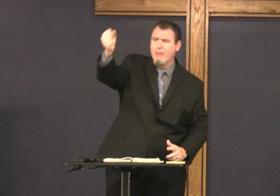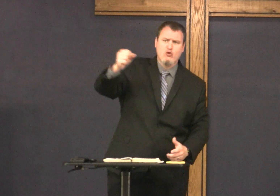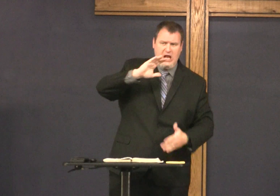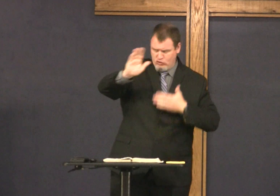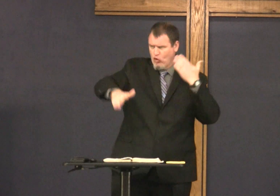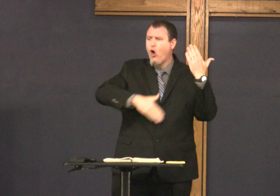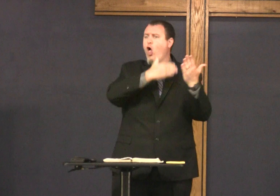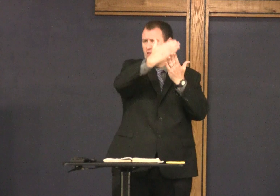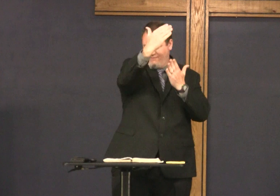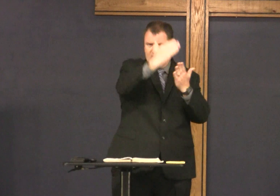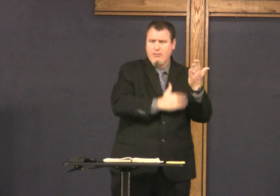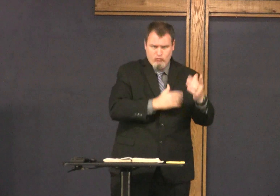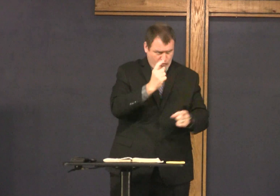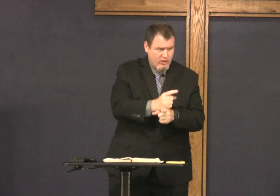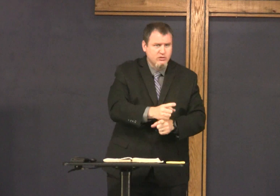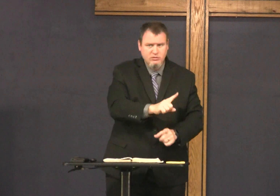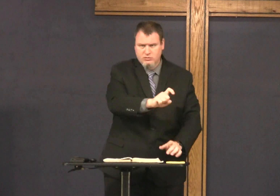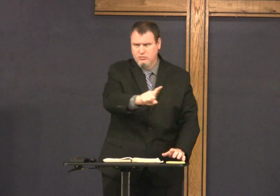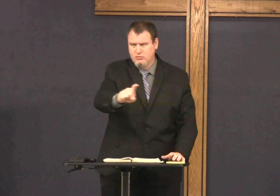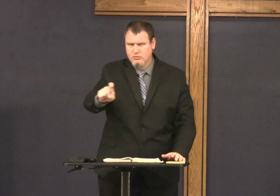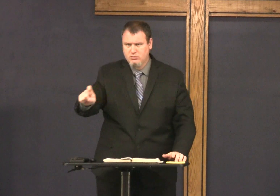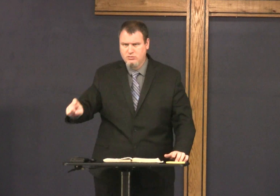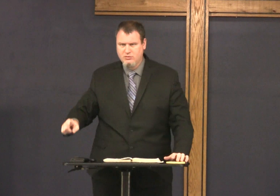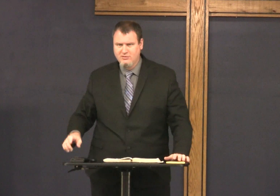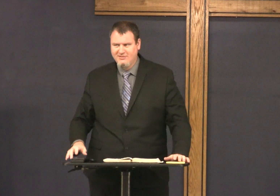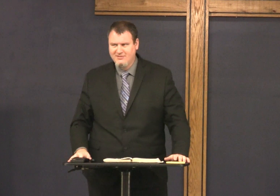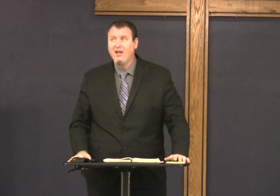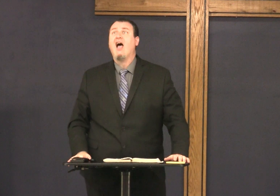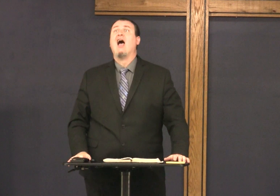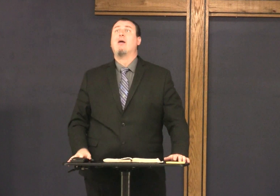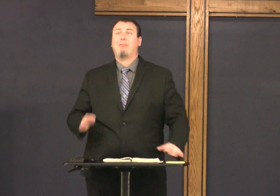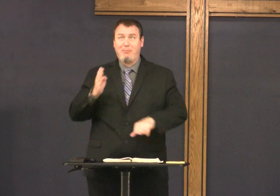so we've already been through all of the Old Testament you've memorized that whole list right